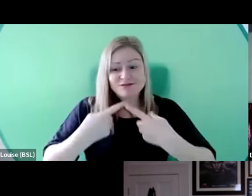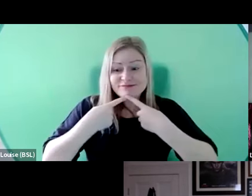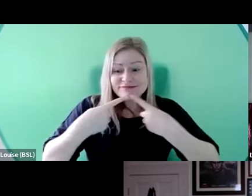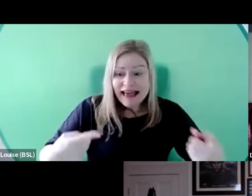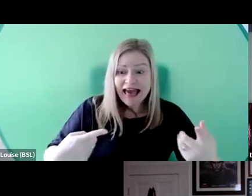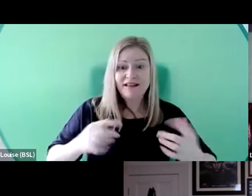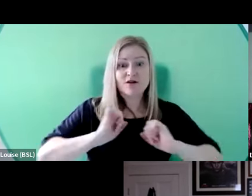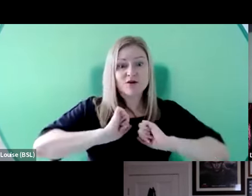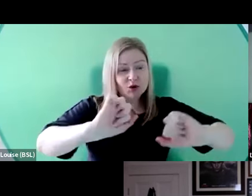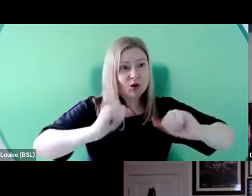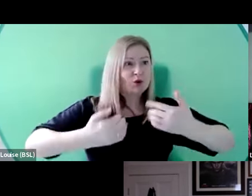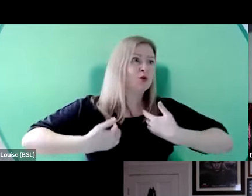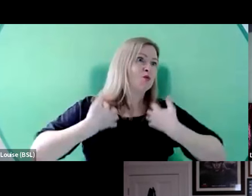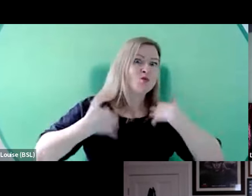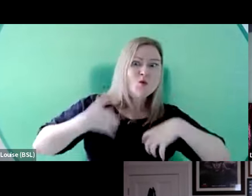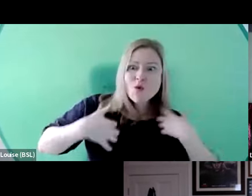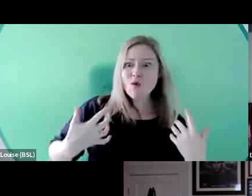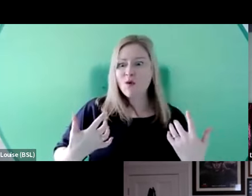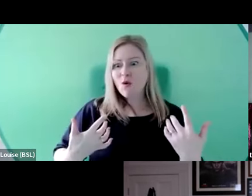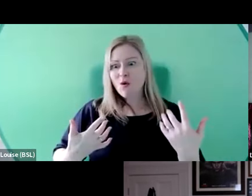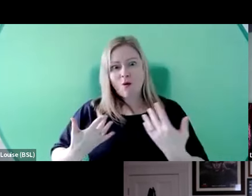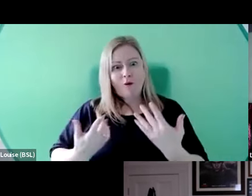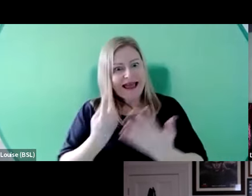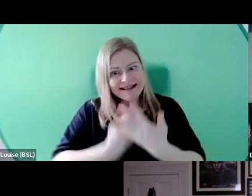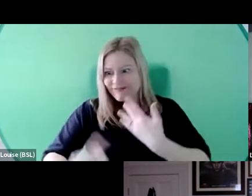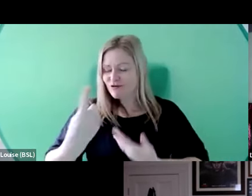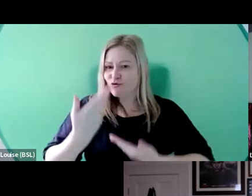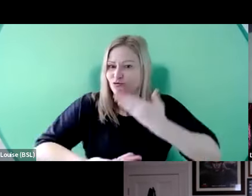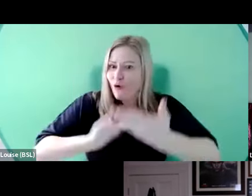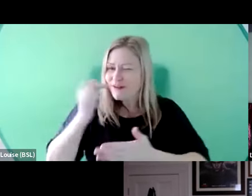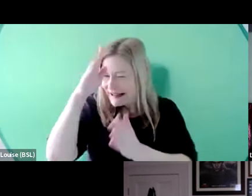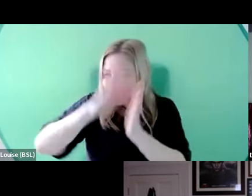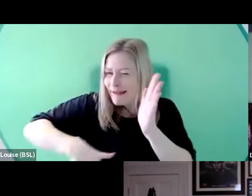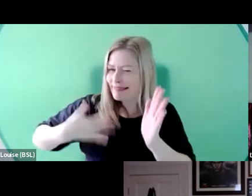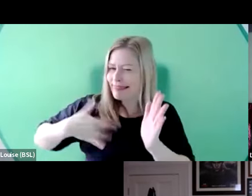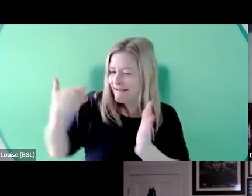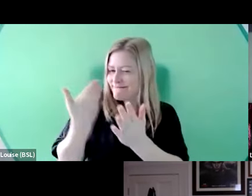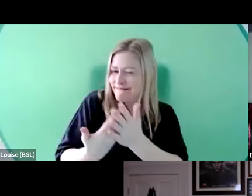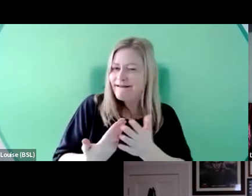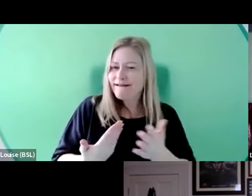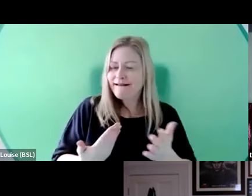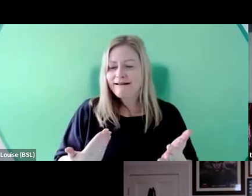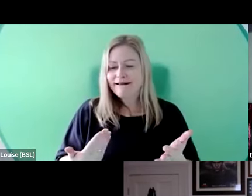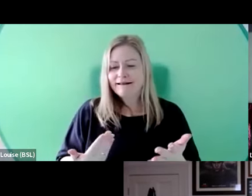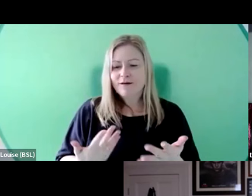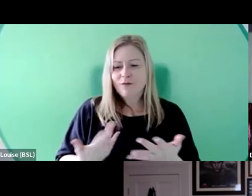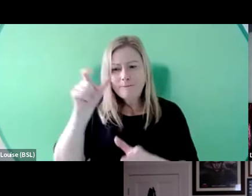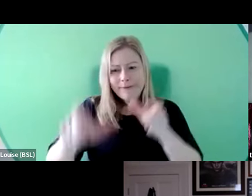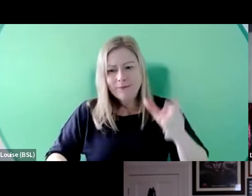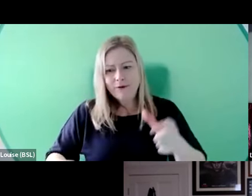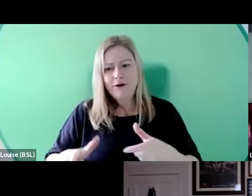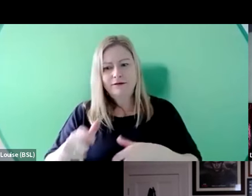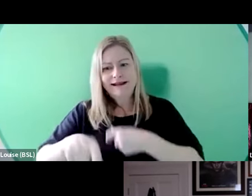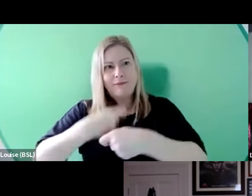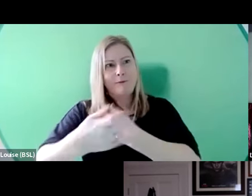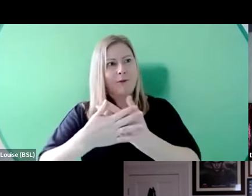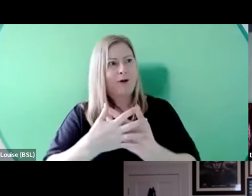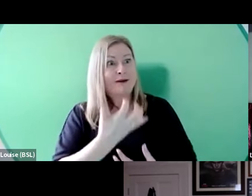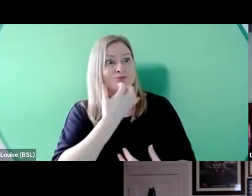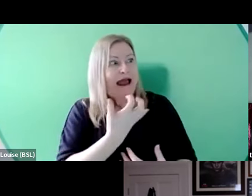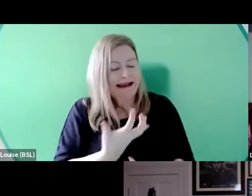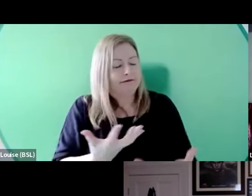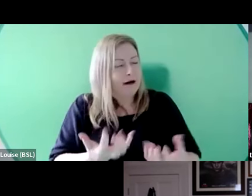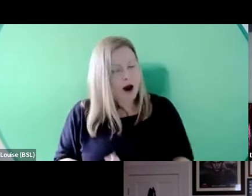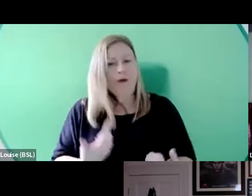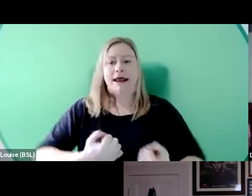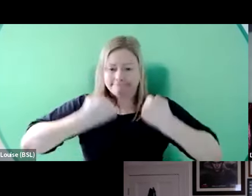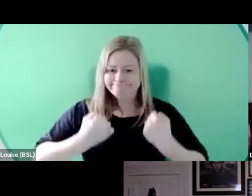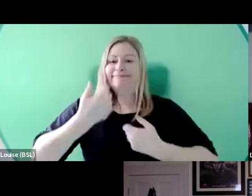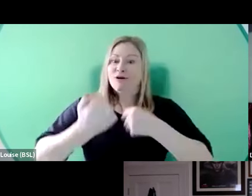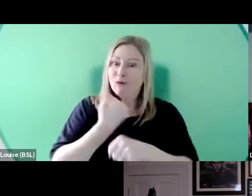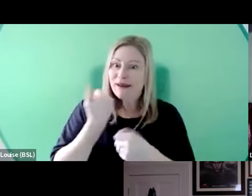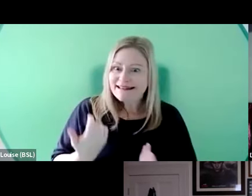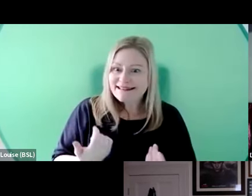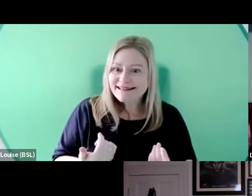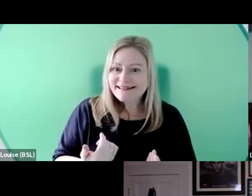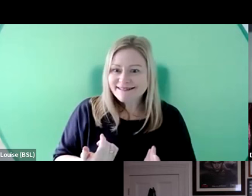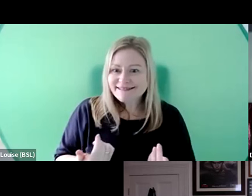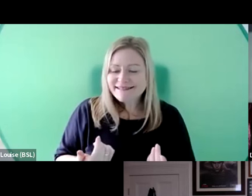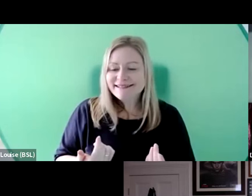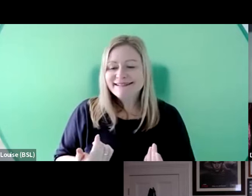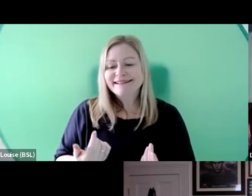to tell new, exciting, ambitious, original stories. We just need people to be a bit braver.